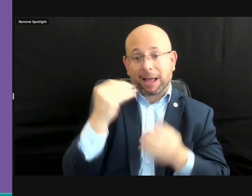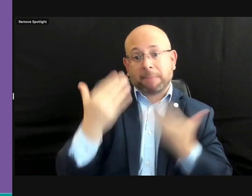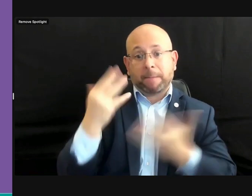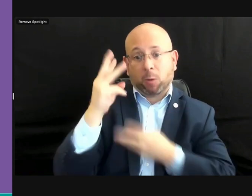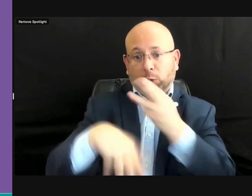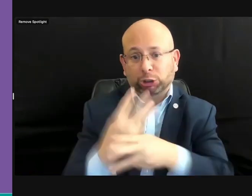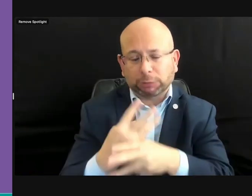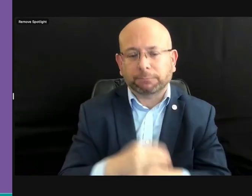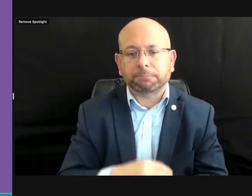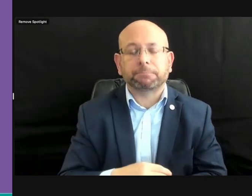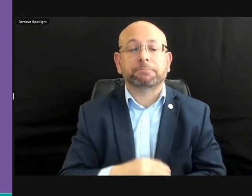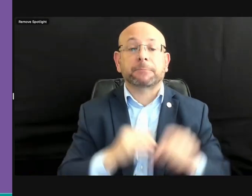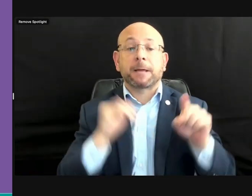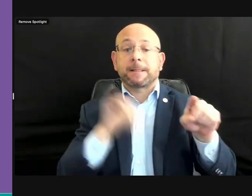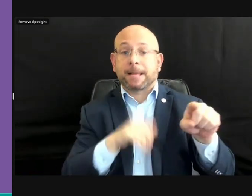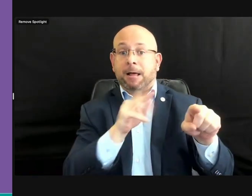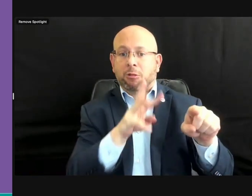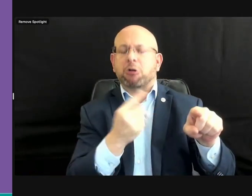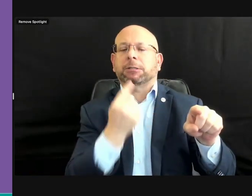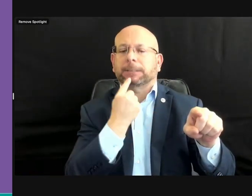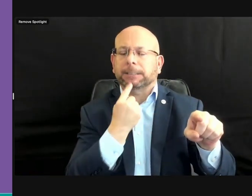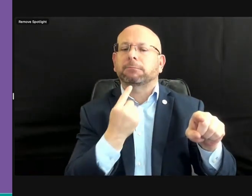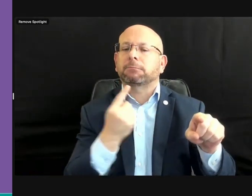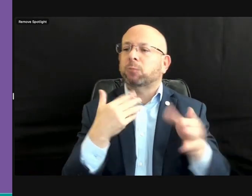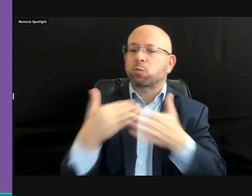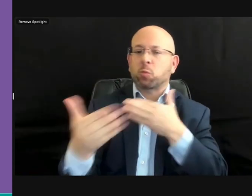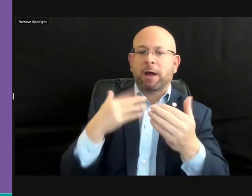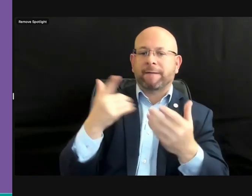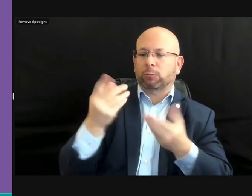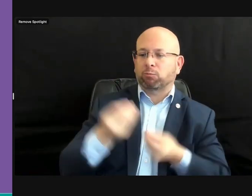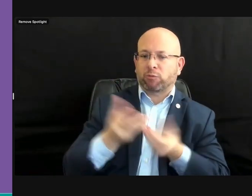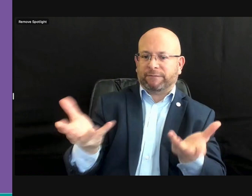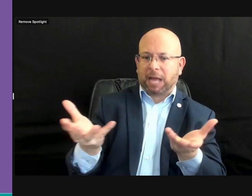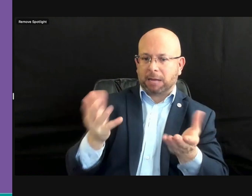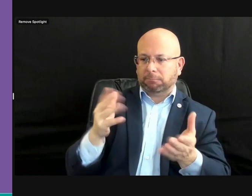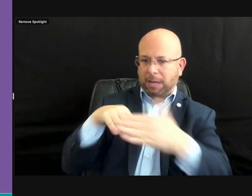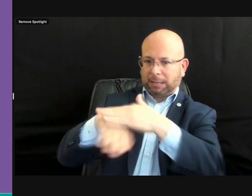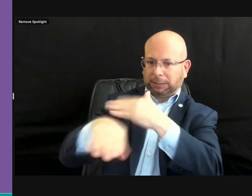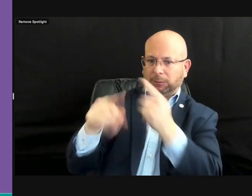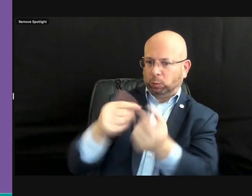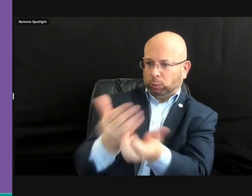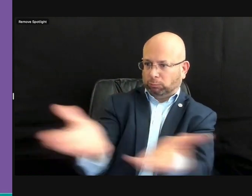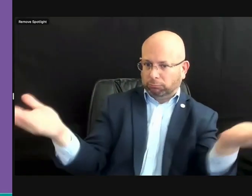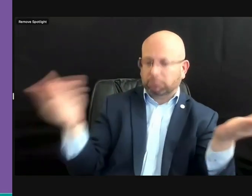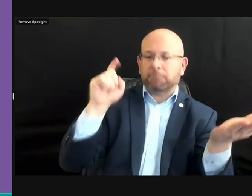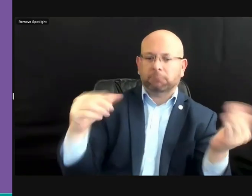and perhaps the world, requiring access be provided for deaf and hard of hearing